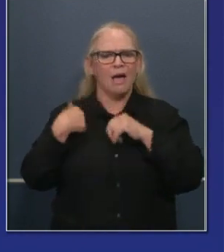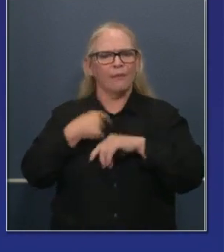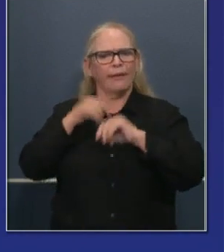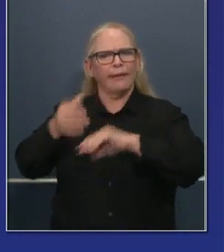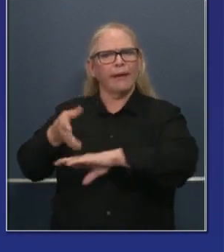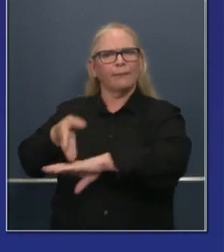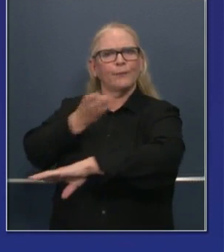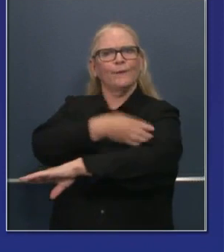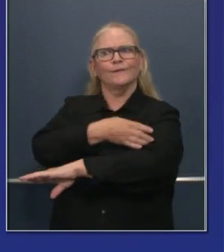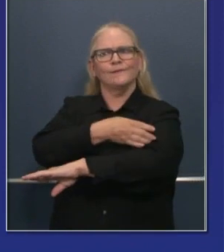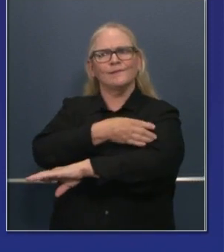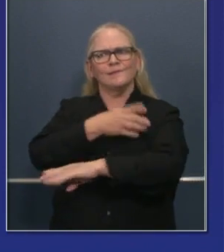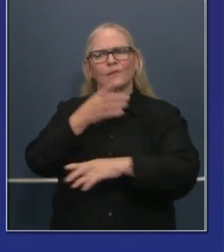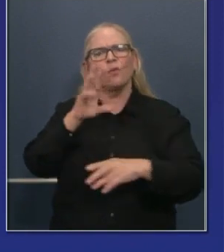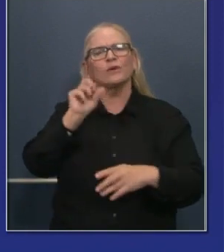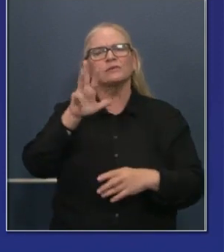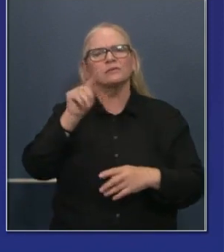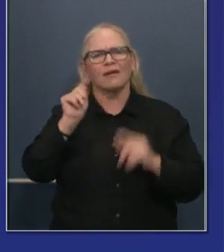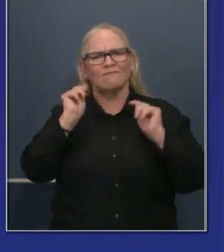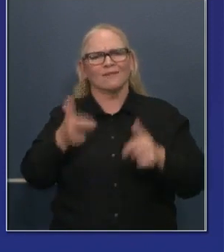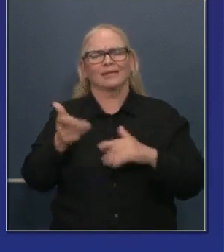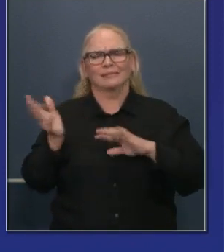WE ARE GOING TO BE MORE CREATIVE IN THIS SPACE.